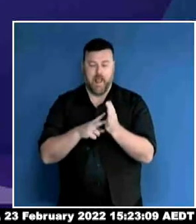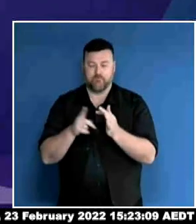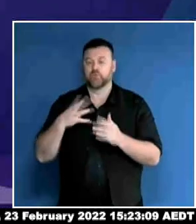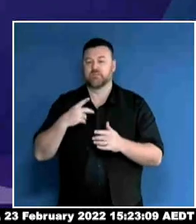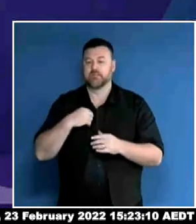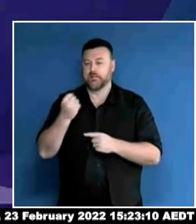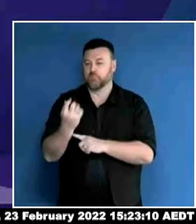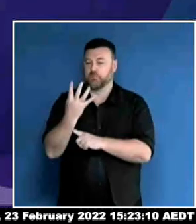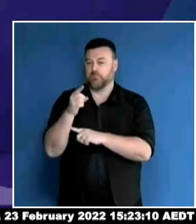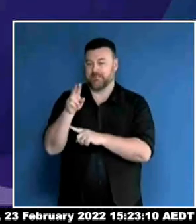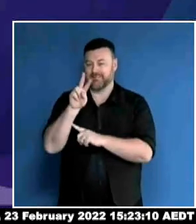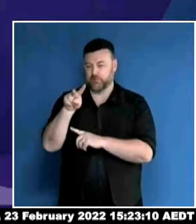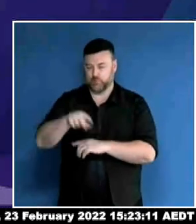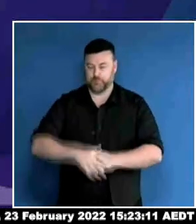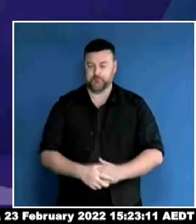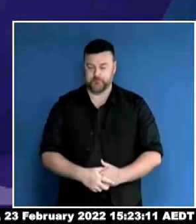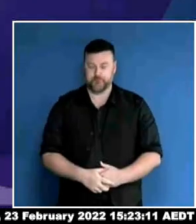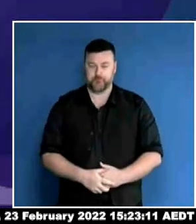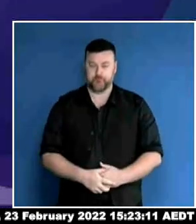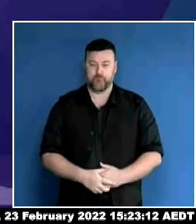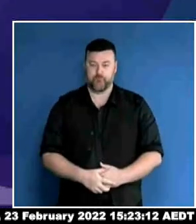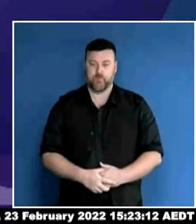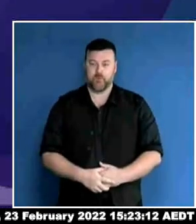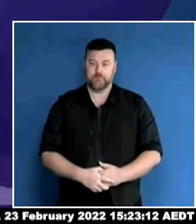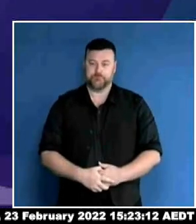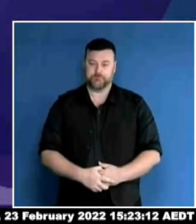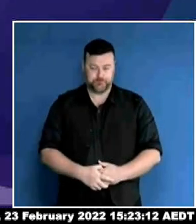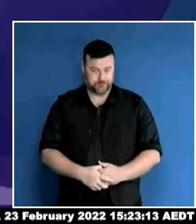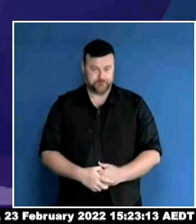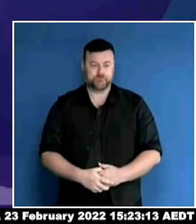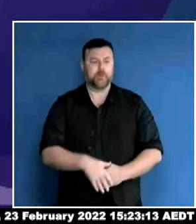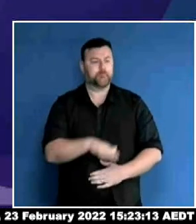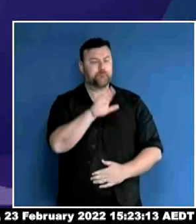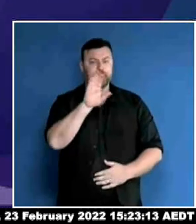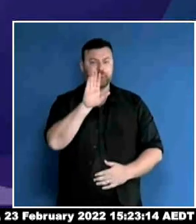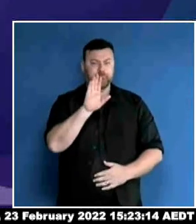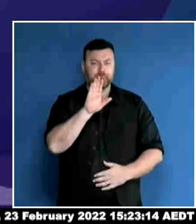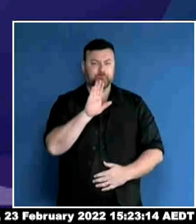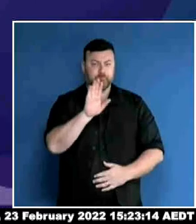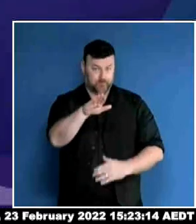What I will do, Mzia, is I will now ask Commissioner Galbally, who I think you